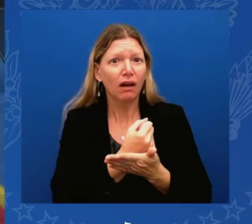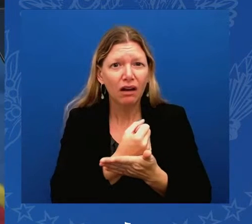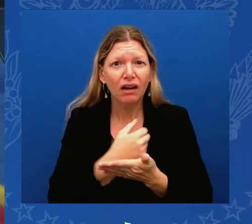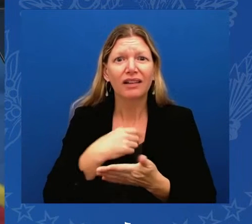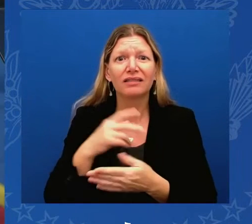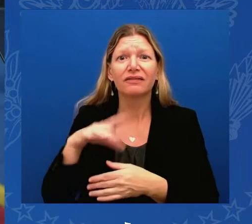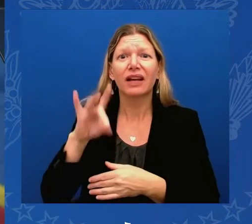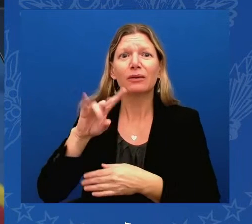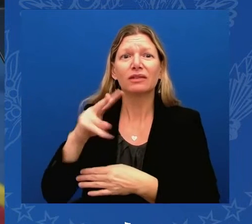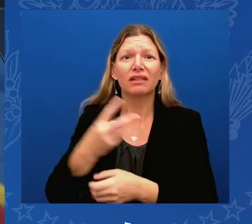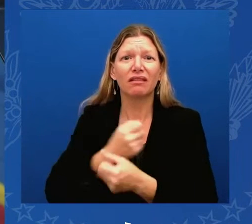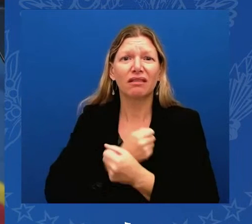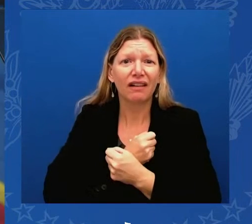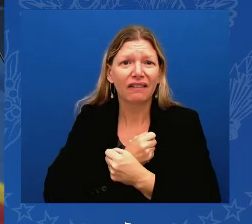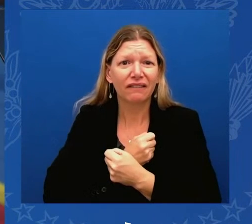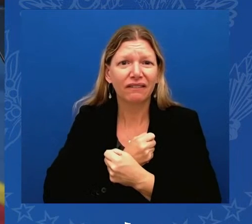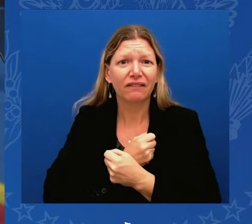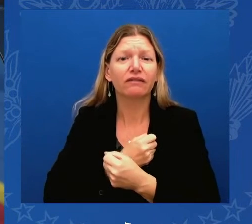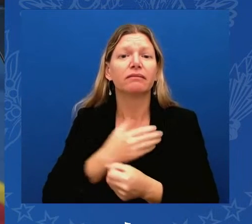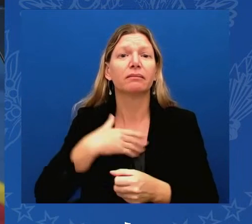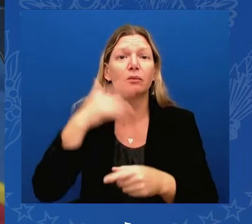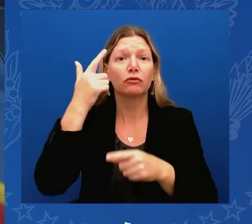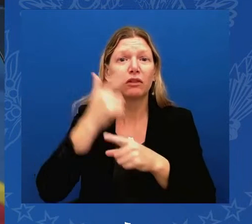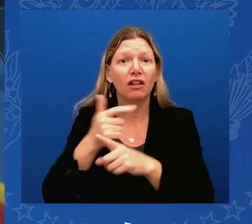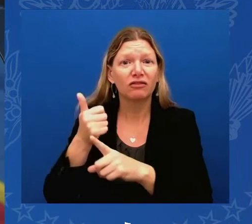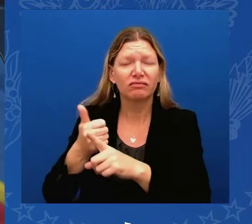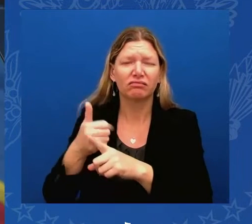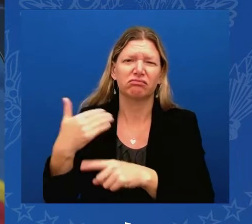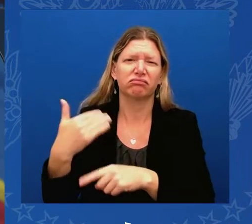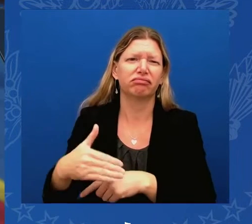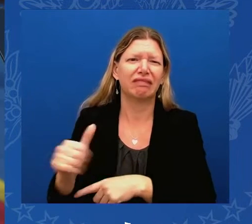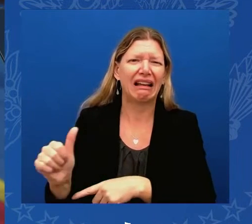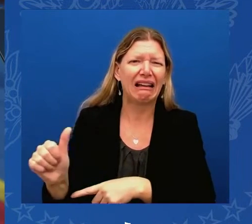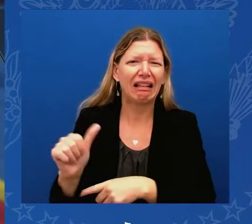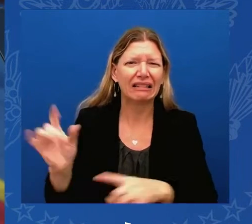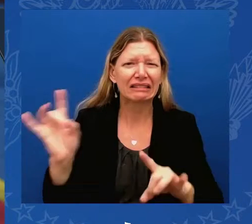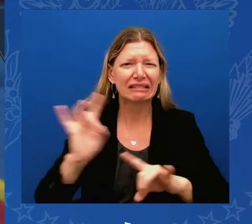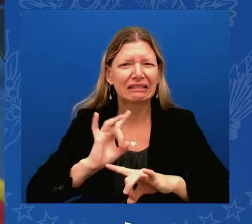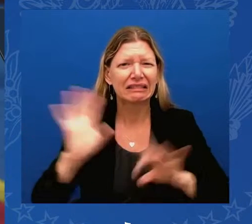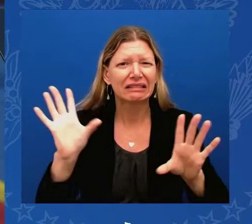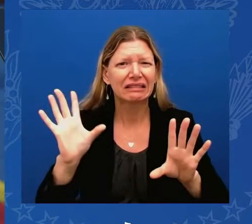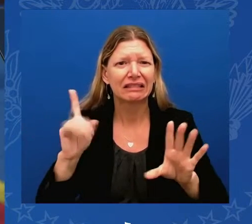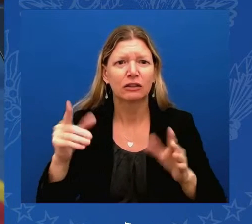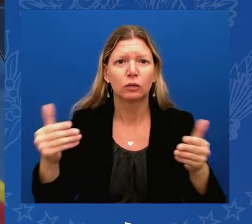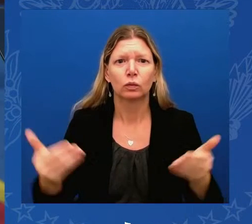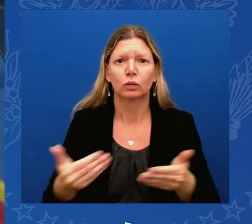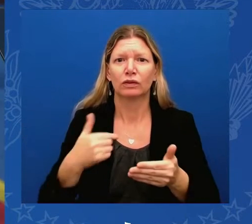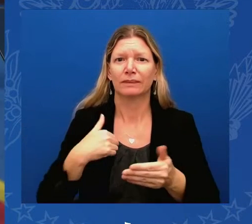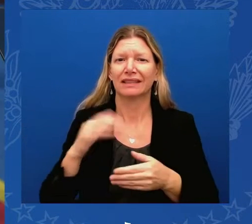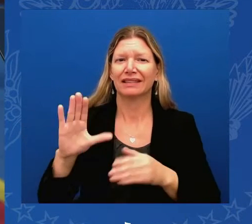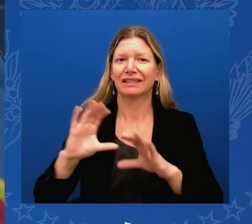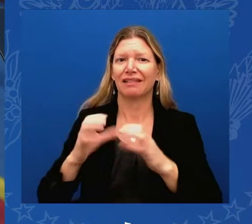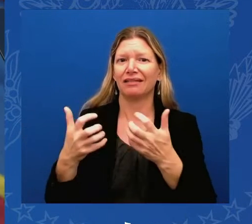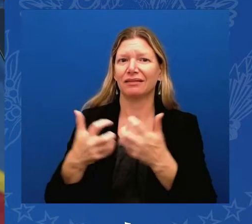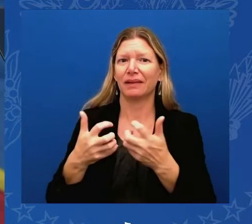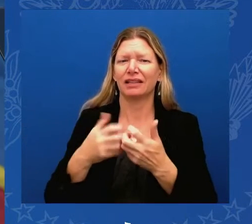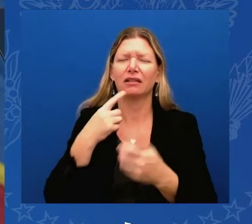"You'll love her; she doesn't like politics." But all kidding aside, until I met Jill, who healed --